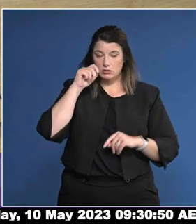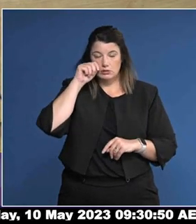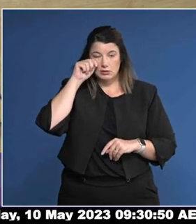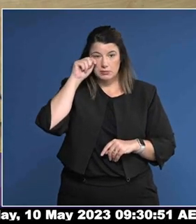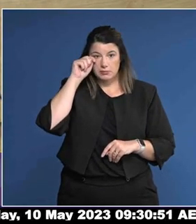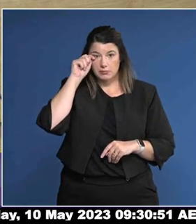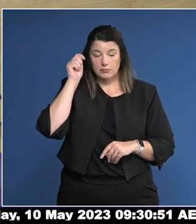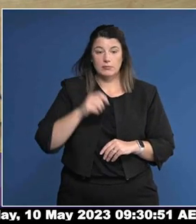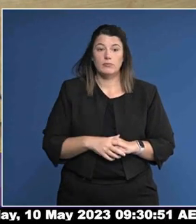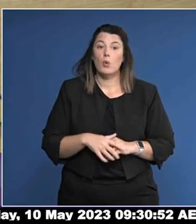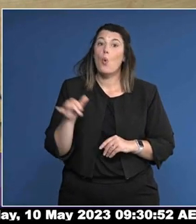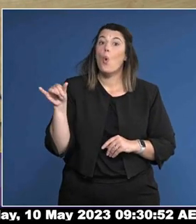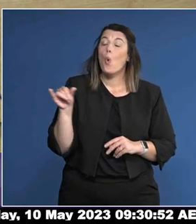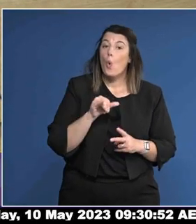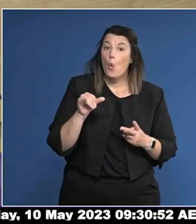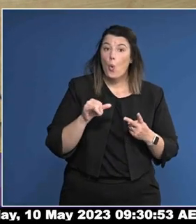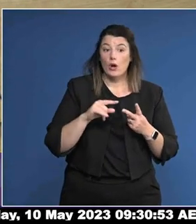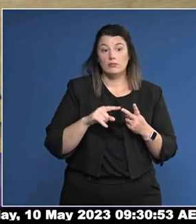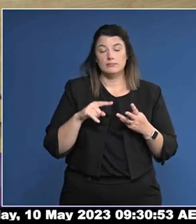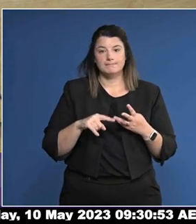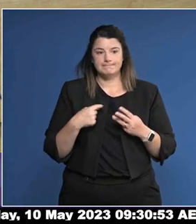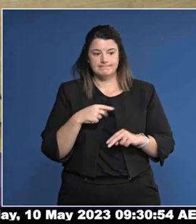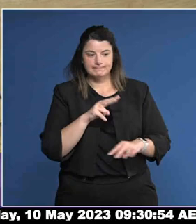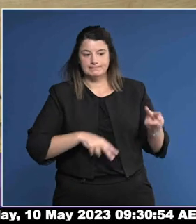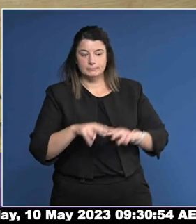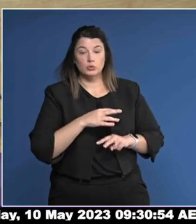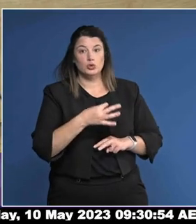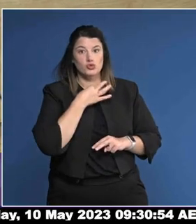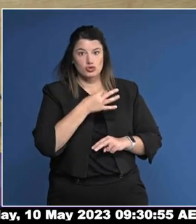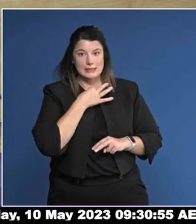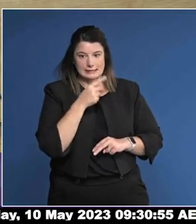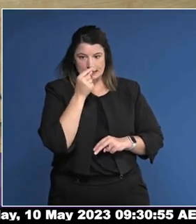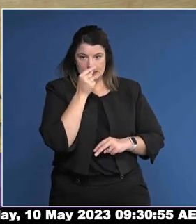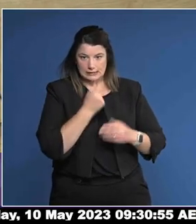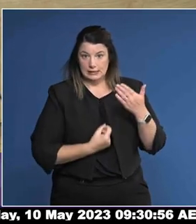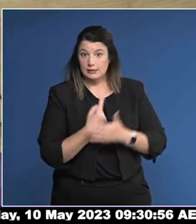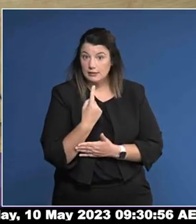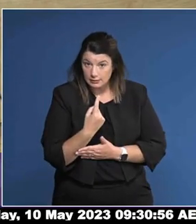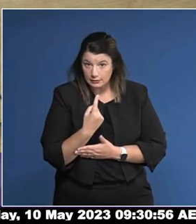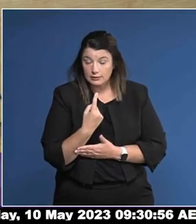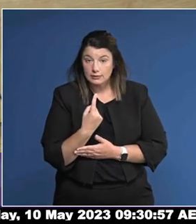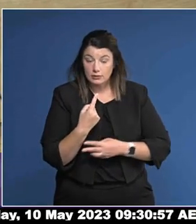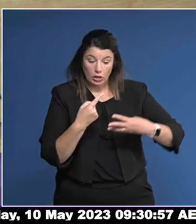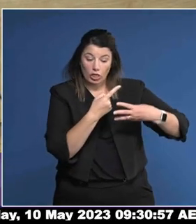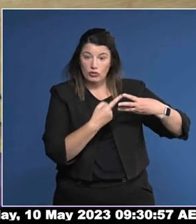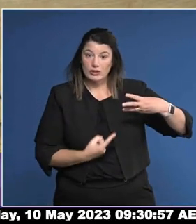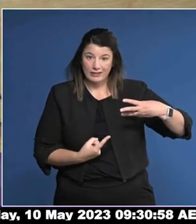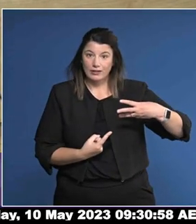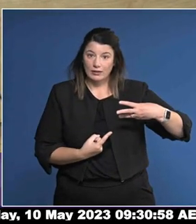"... or is at an unacceptable risk of suffering significant harm." And that has a predictive future element to it.